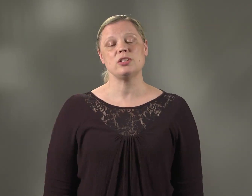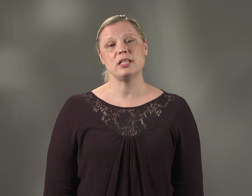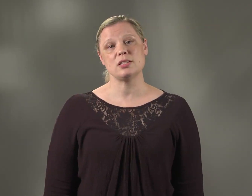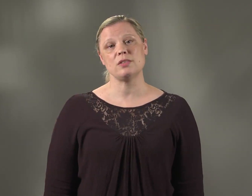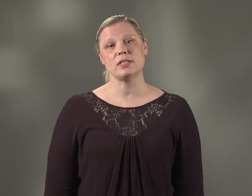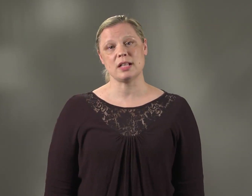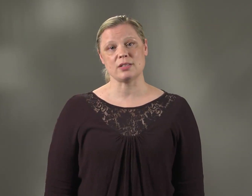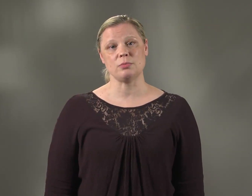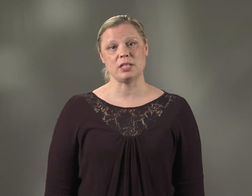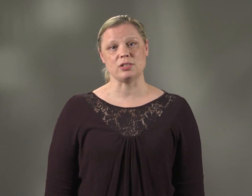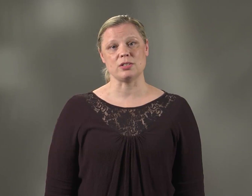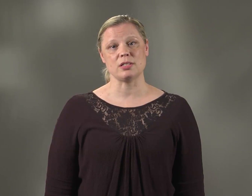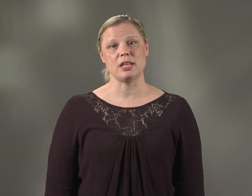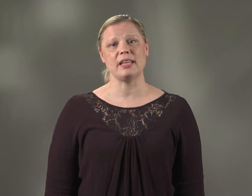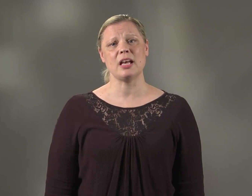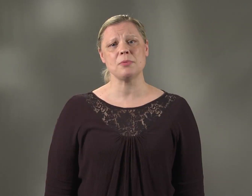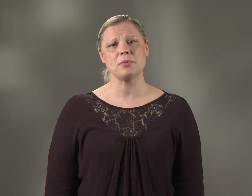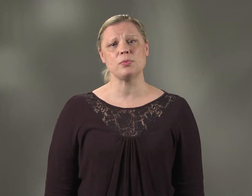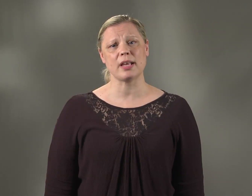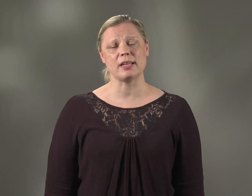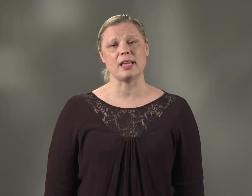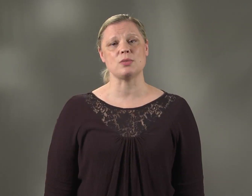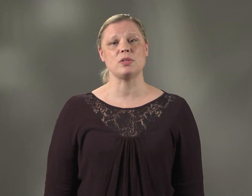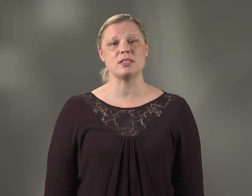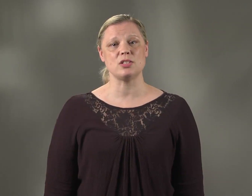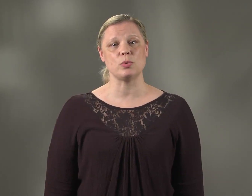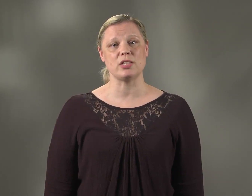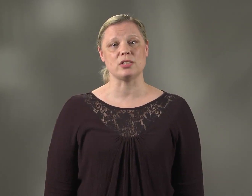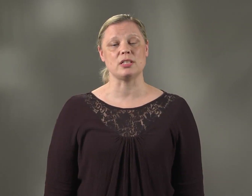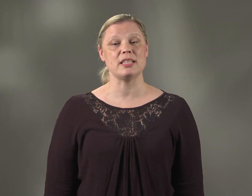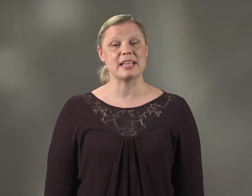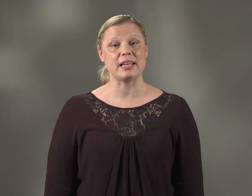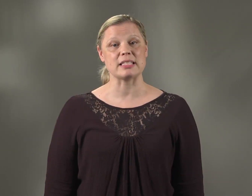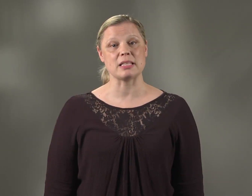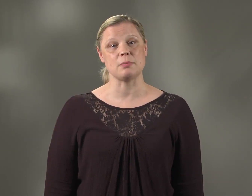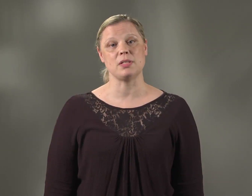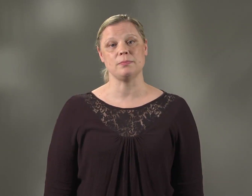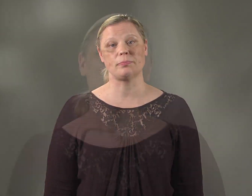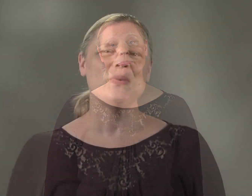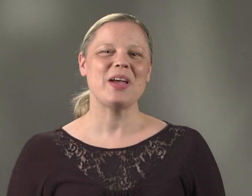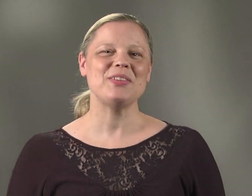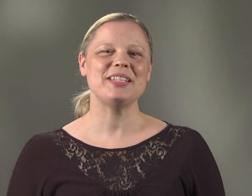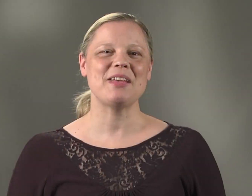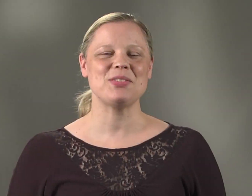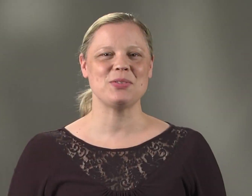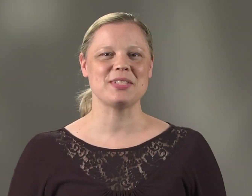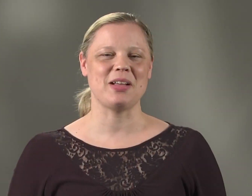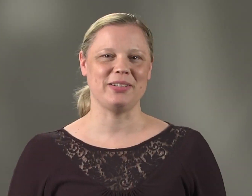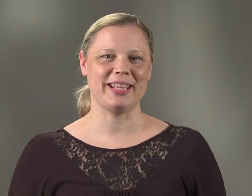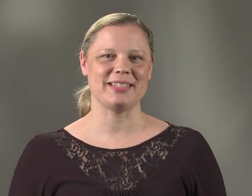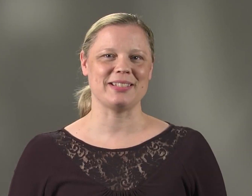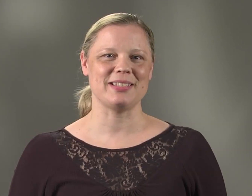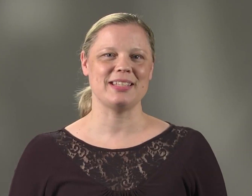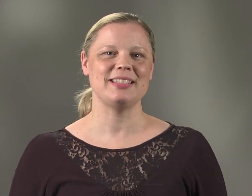should in-service classroom teachers and help them to recognize when a situation is not accessible. Rather than have students call out answers,